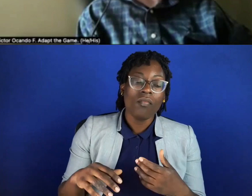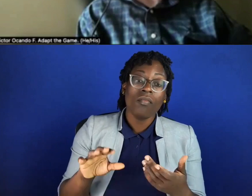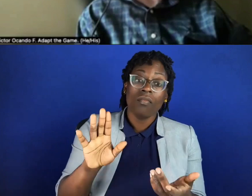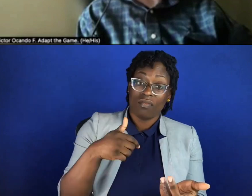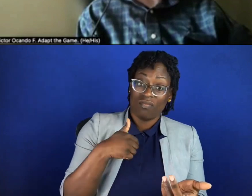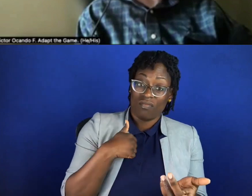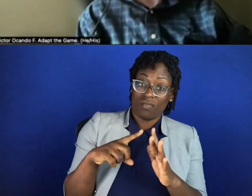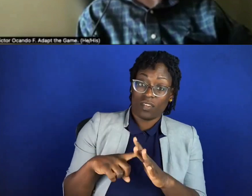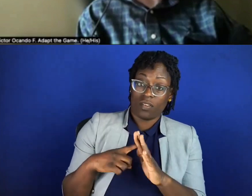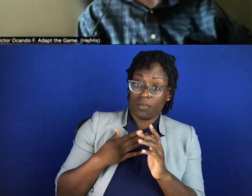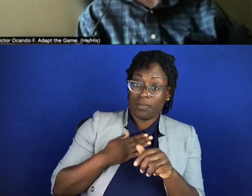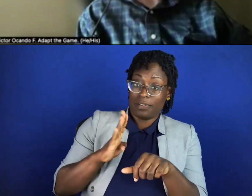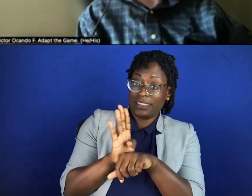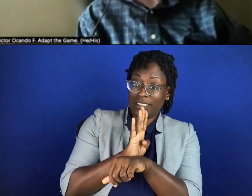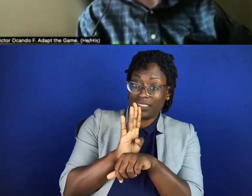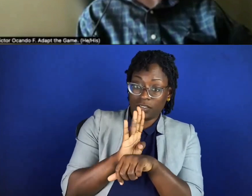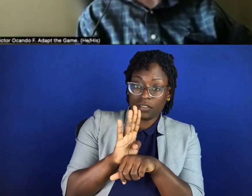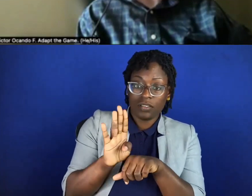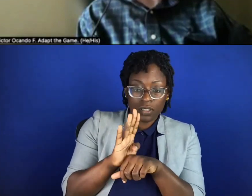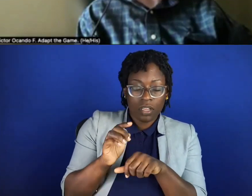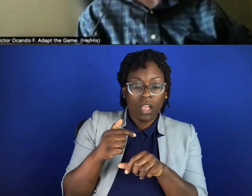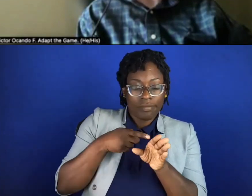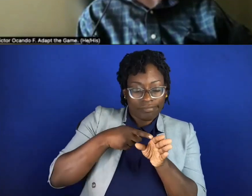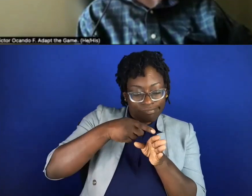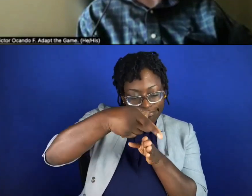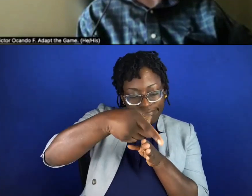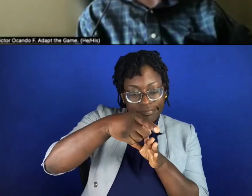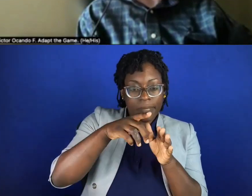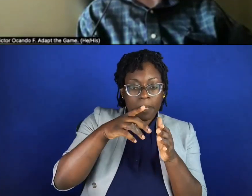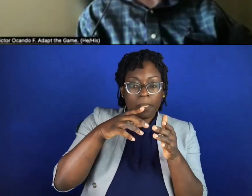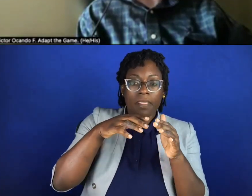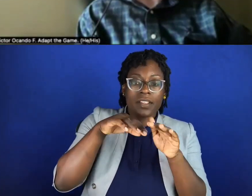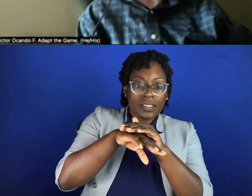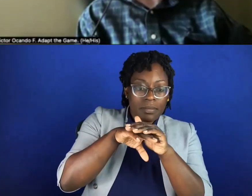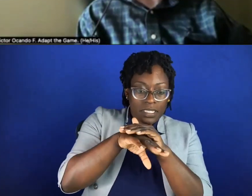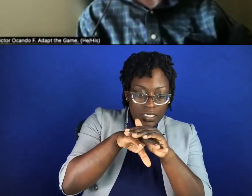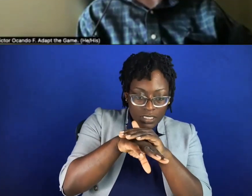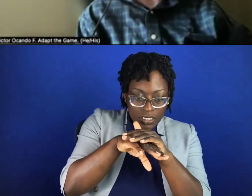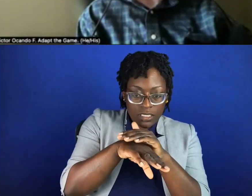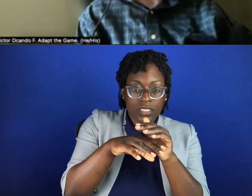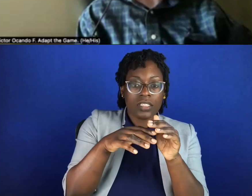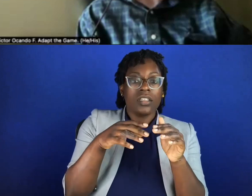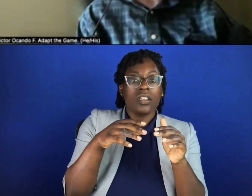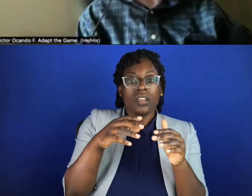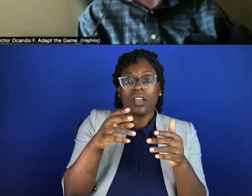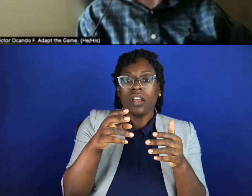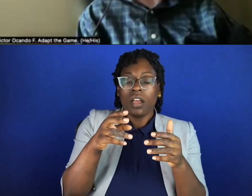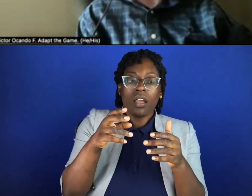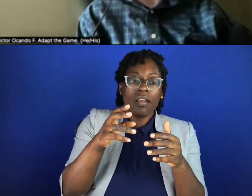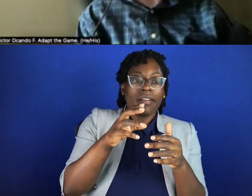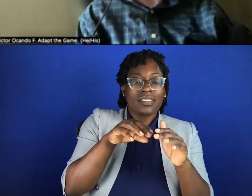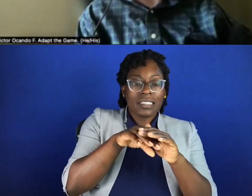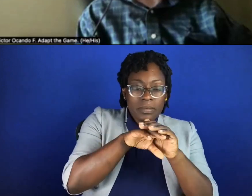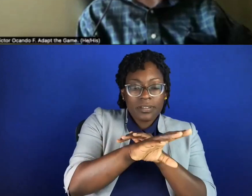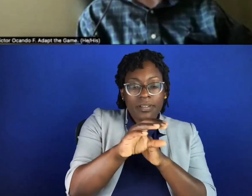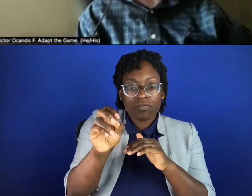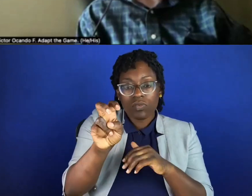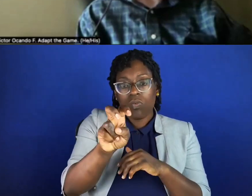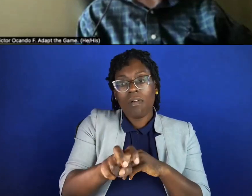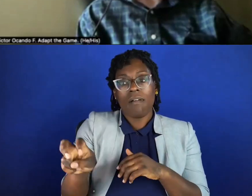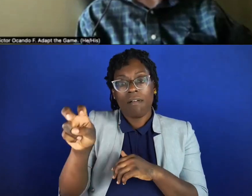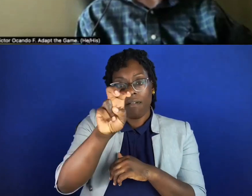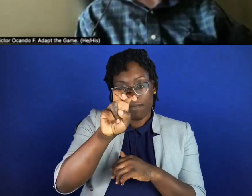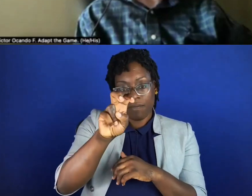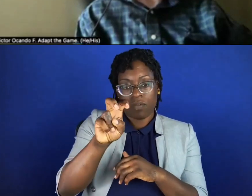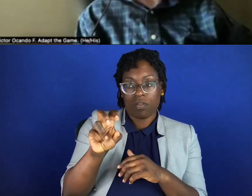my business, it was an accessibility travel startup company called AbiliTrek. The goal